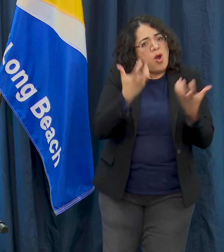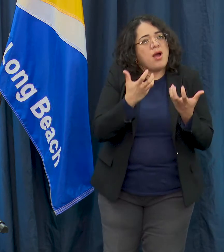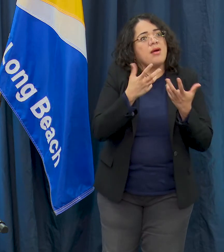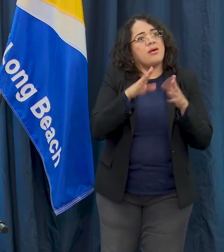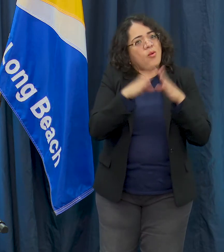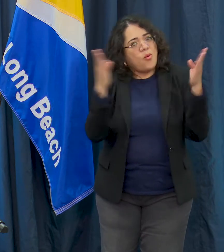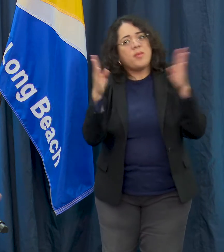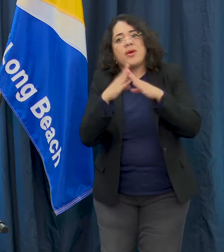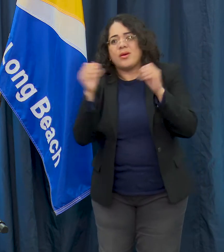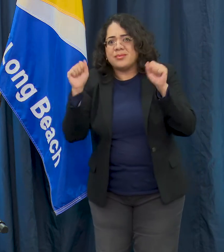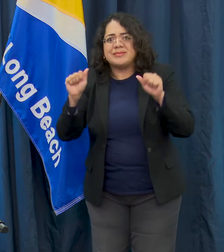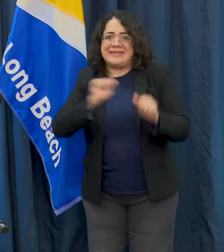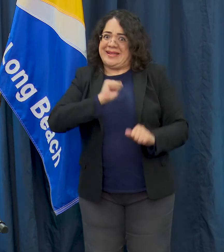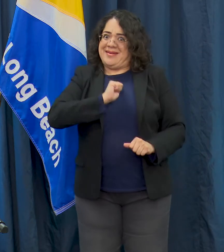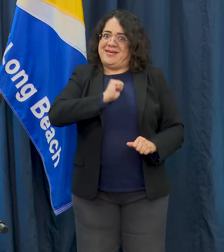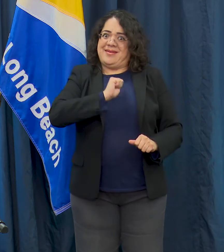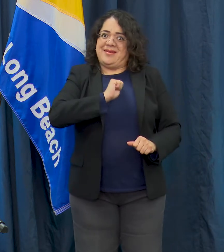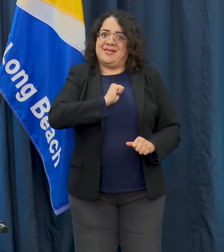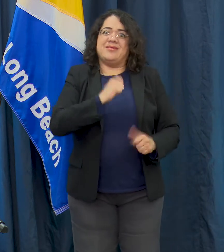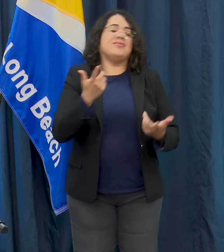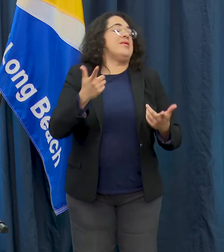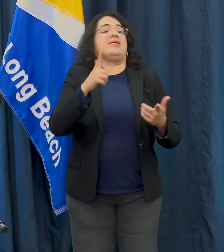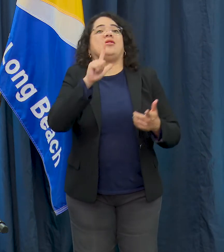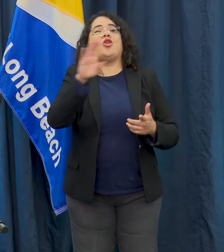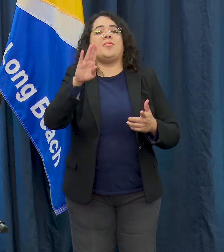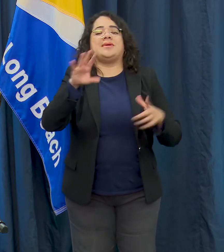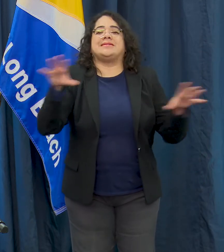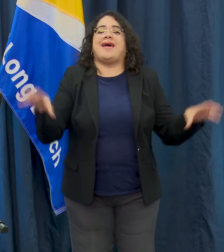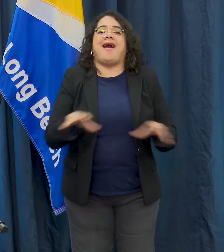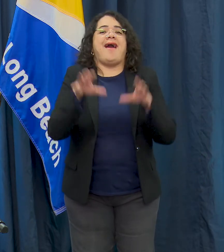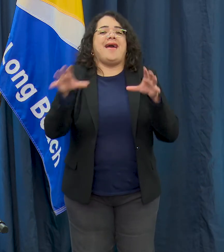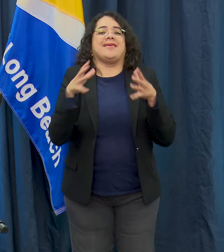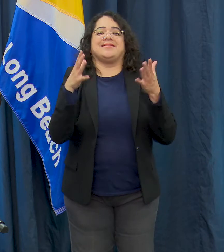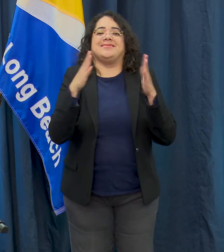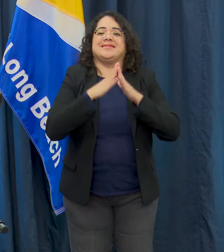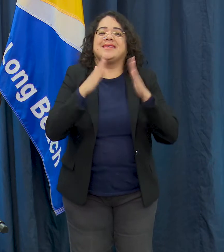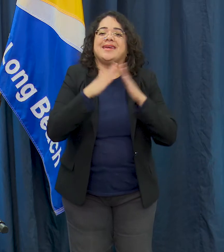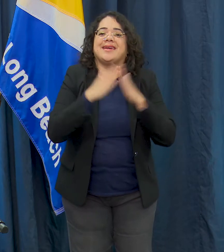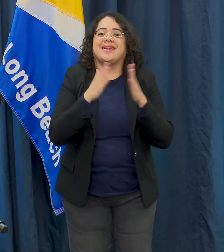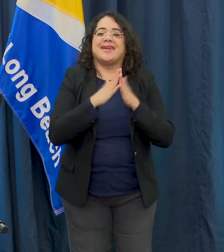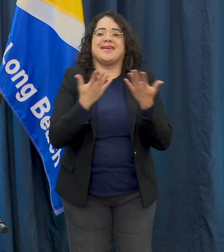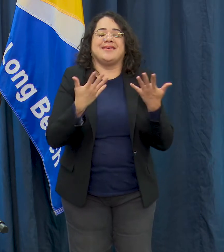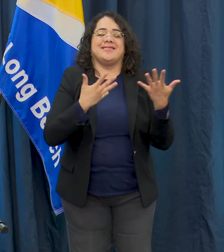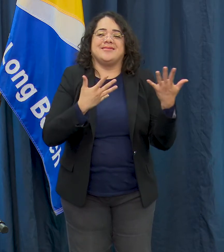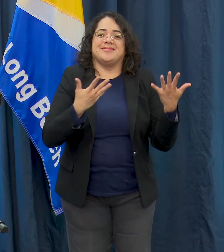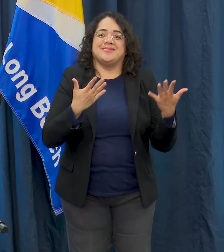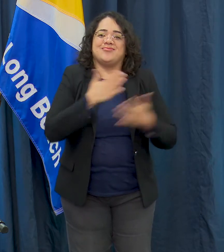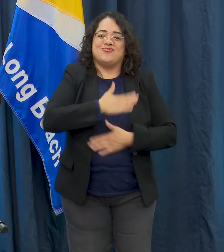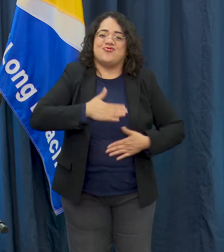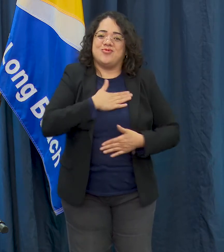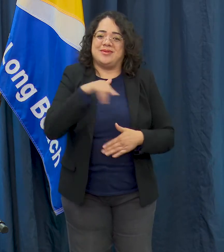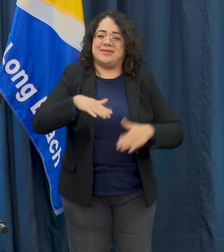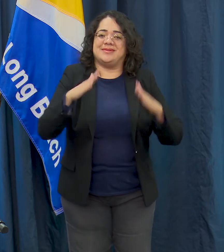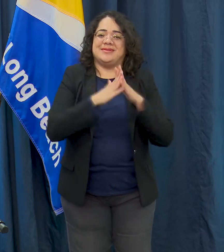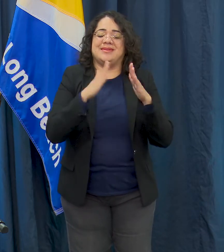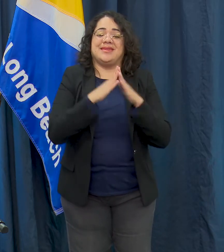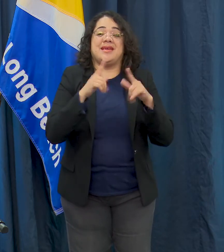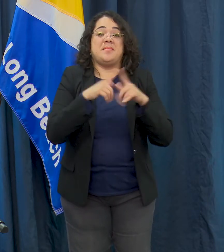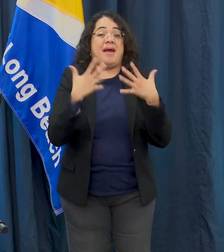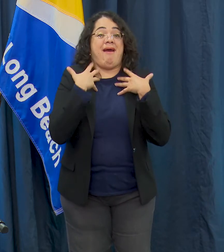reopen and have a vibrant, active city but every health professional is all